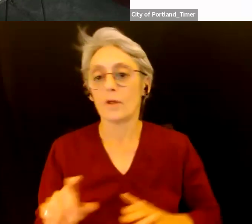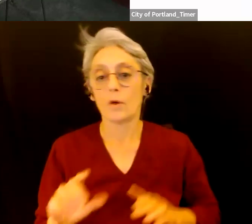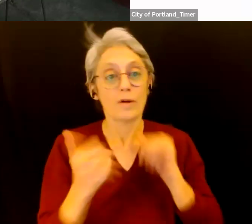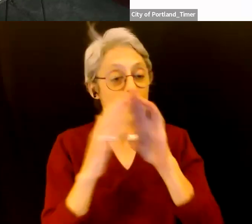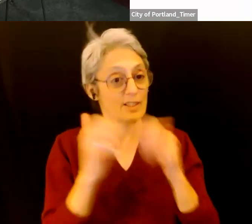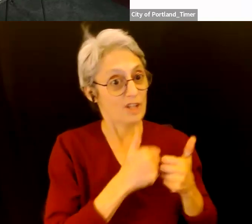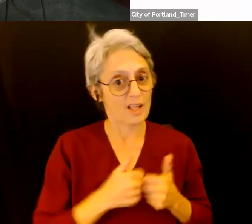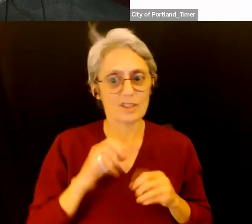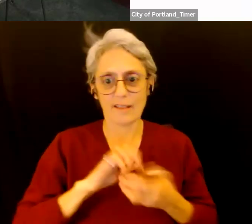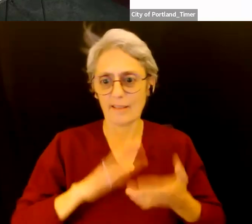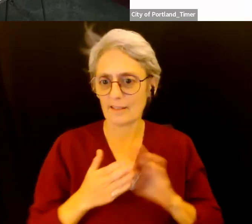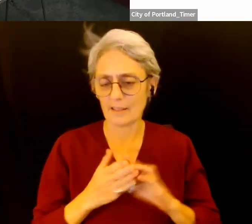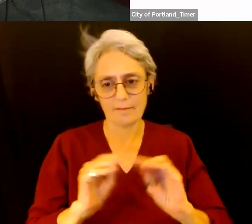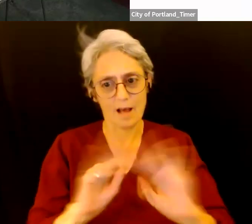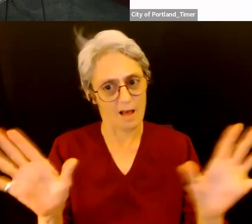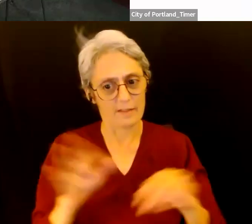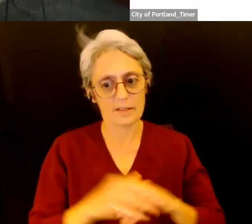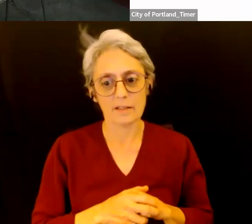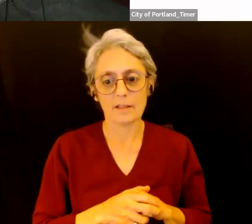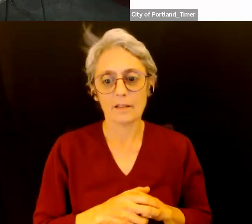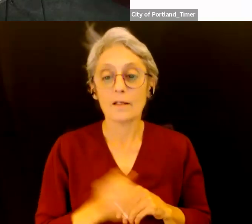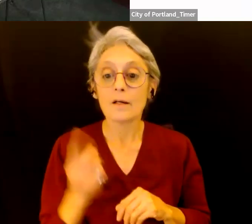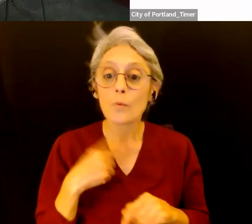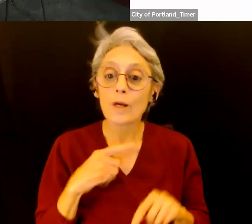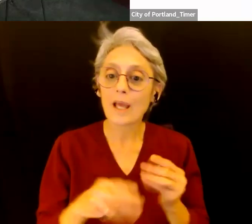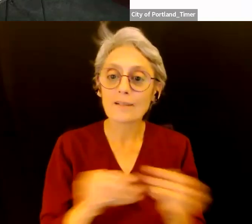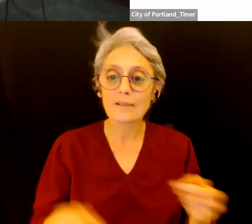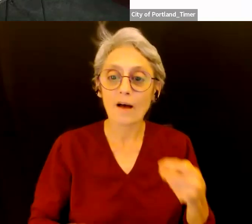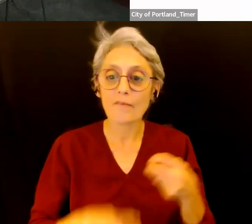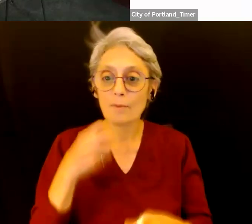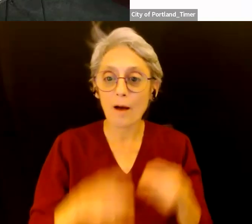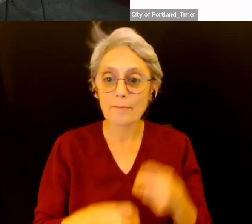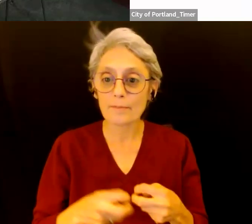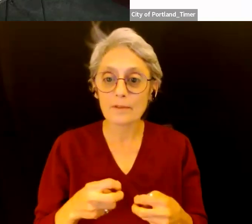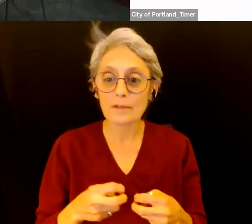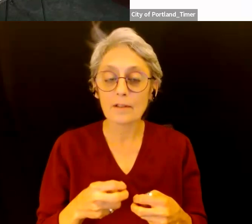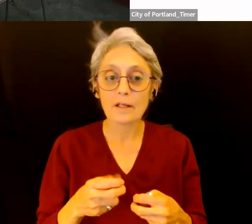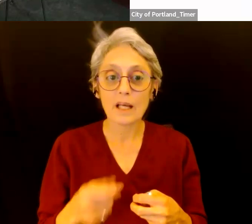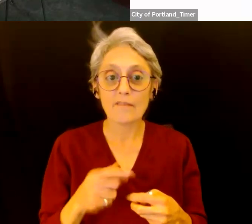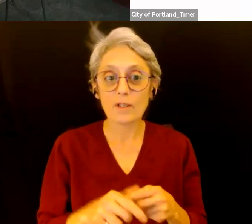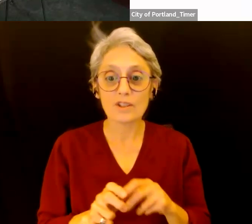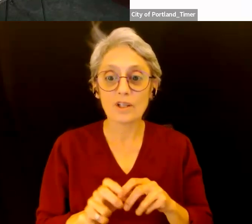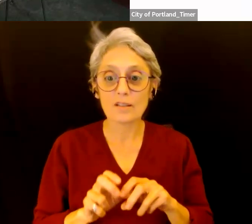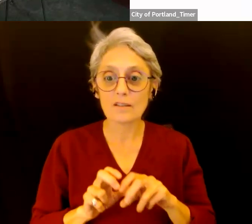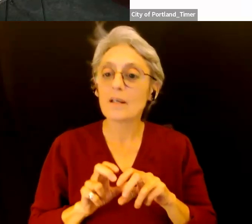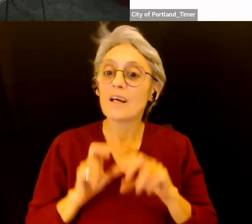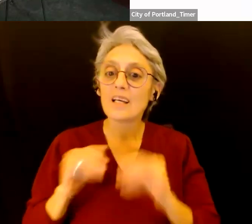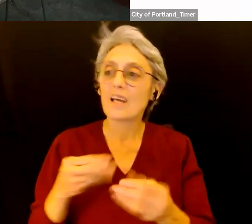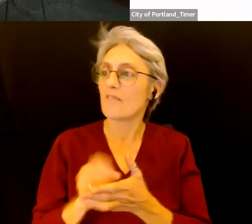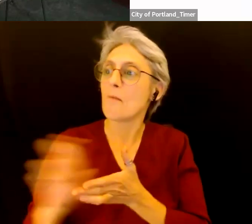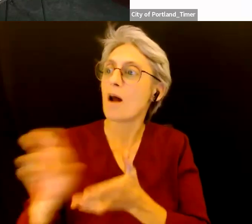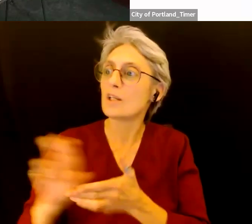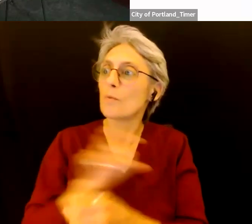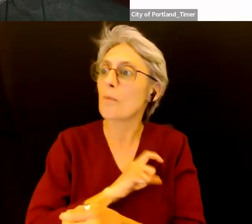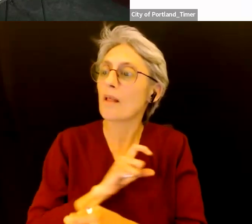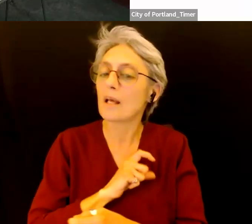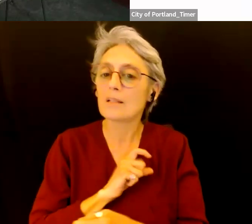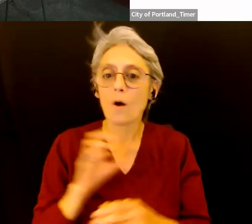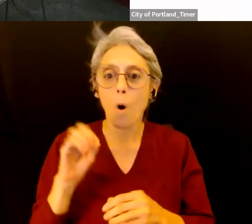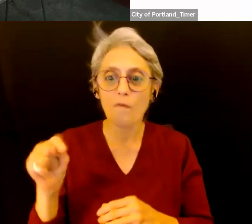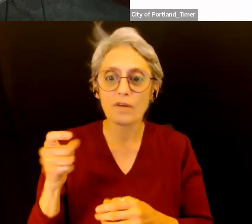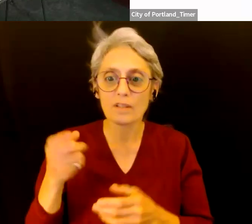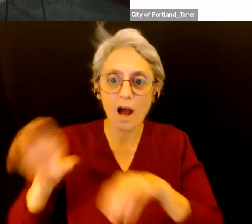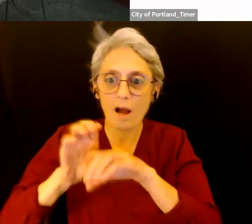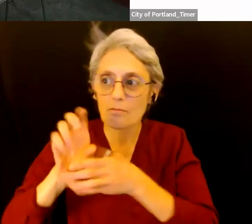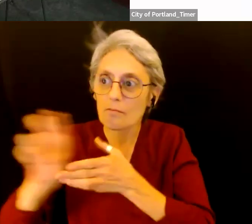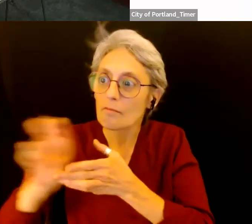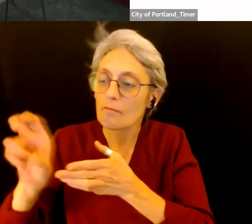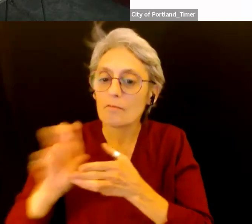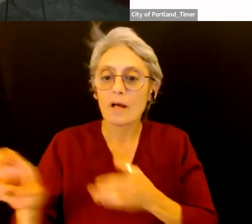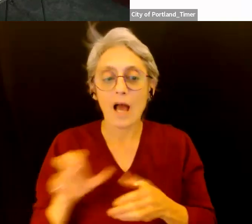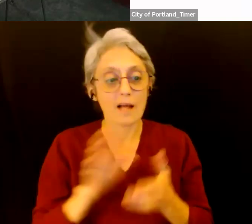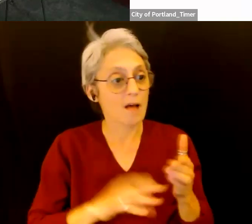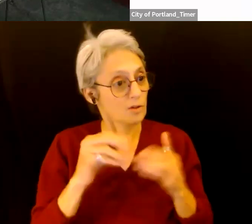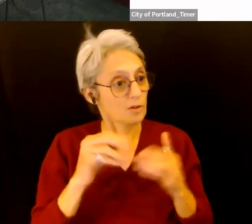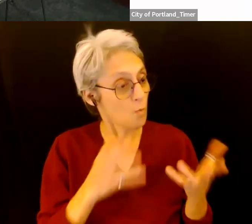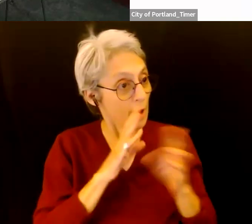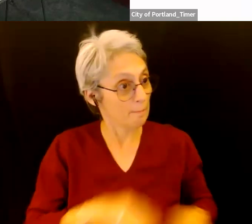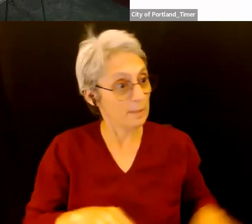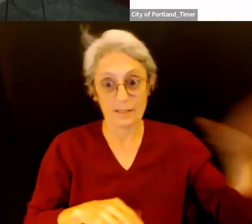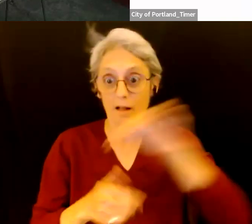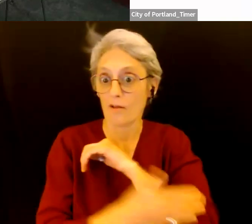But we cannot solve our problems by continuing to throw money police with overtime fees and terrorizing college students who want peace abroad. We can't do that.